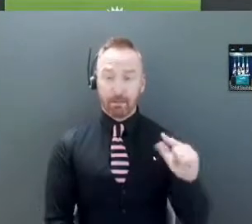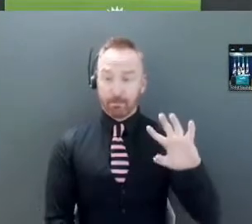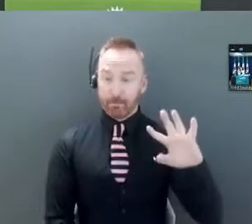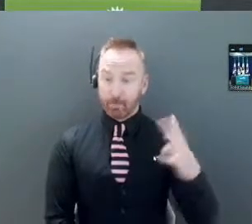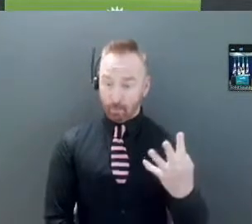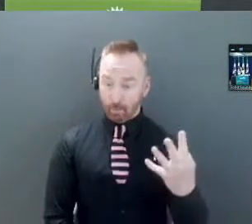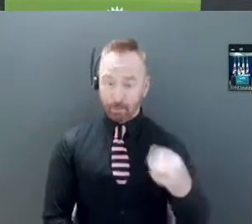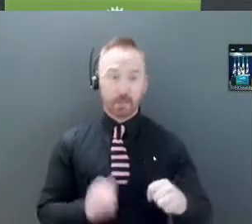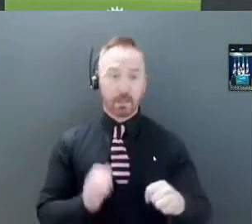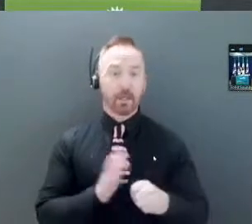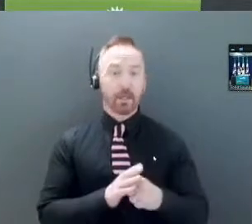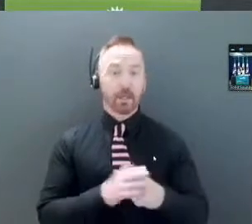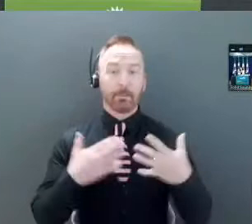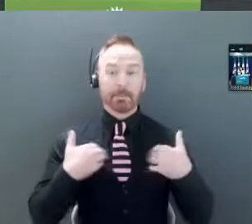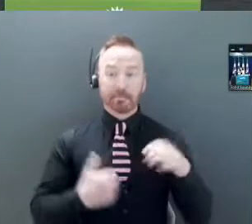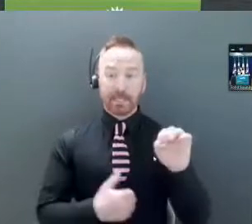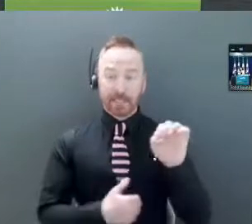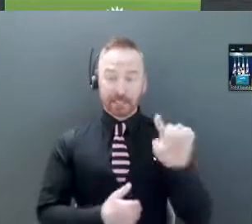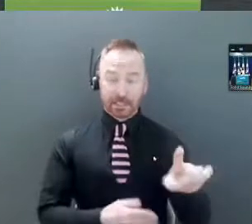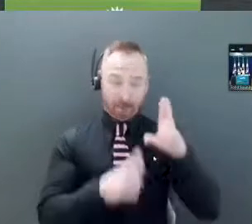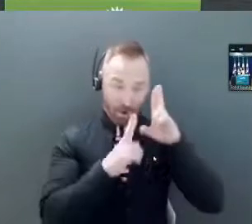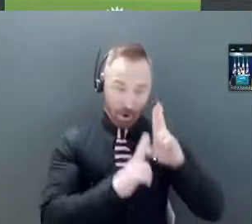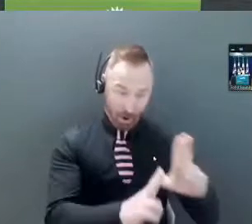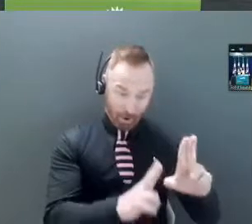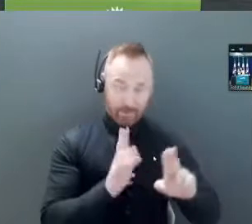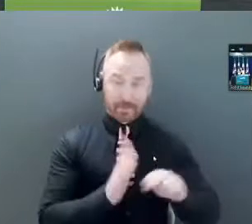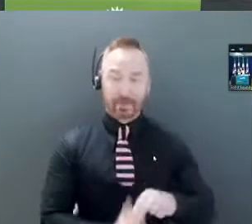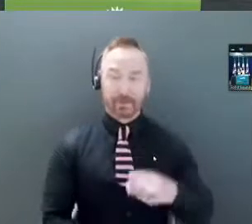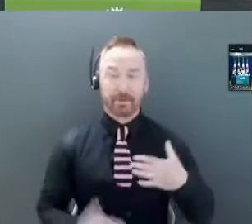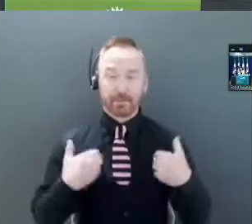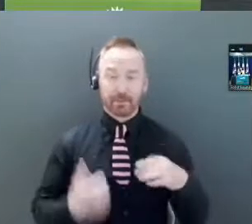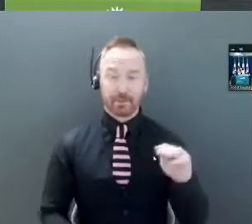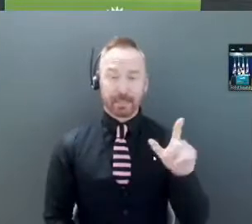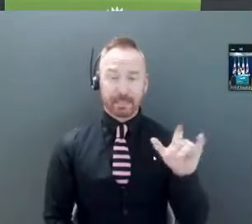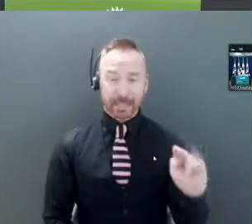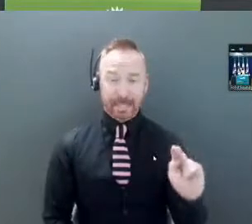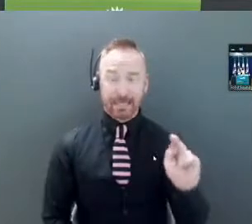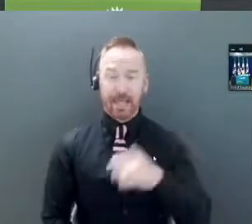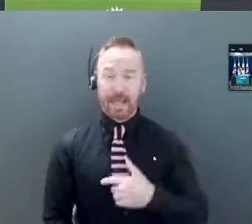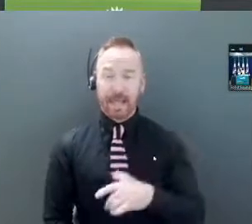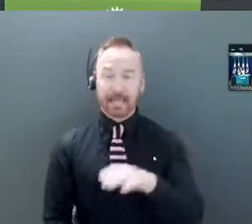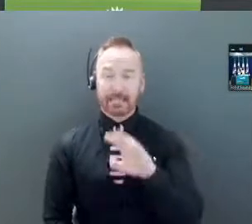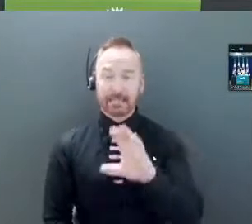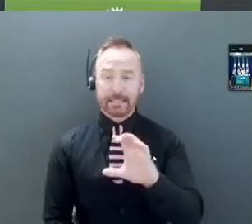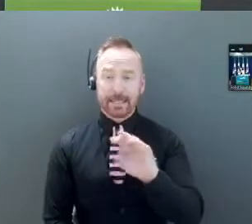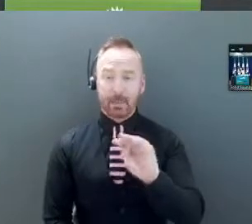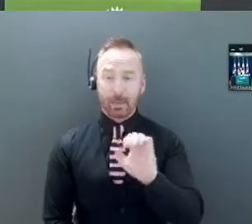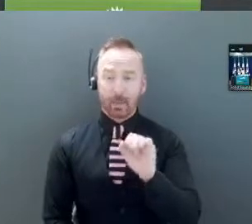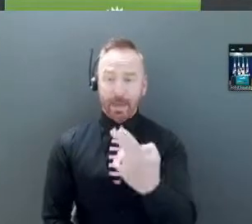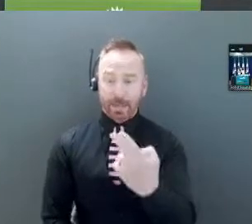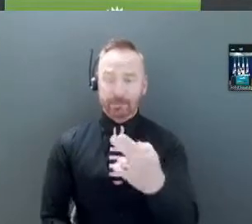Minister of education, the honourable Jeanie McLean and Yukon's chief medical officer of health, Dr. Brendan Hanley.